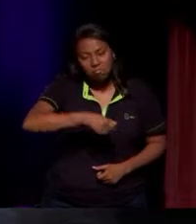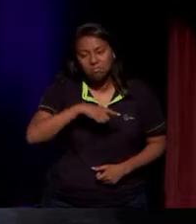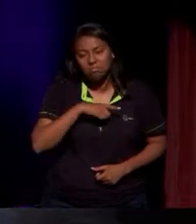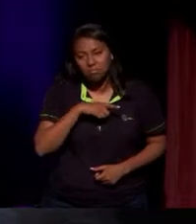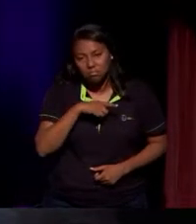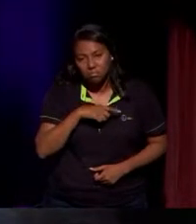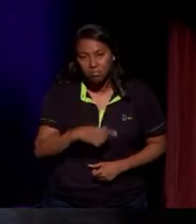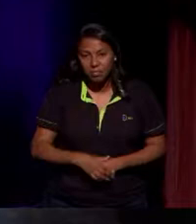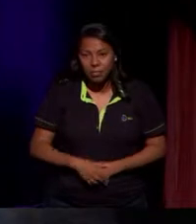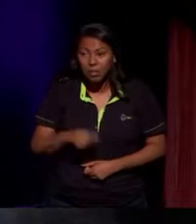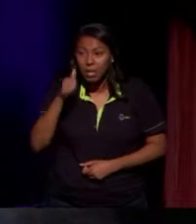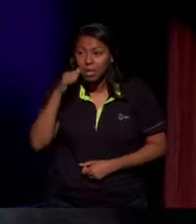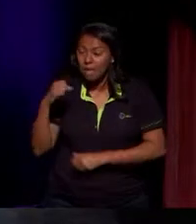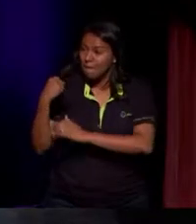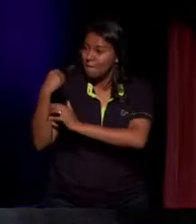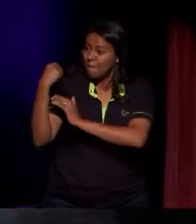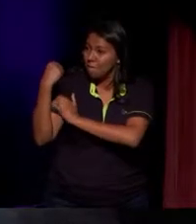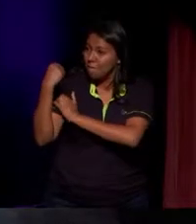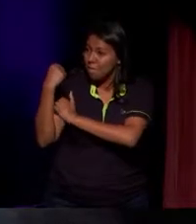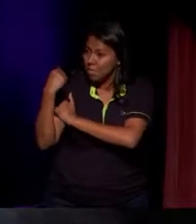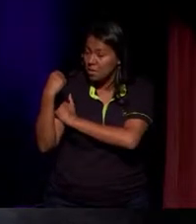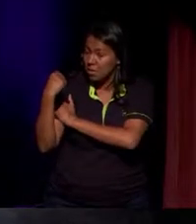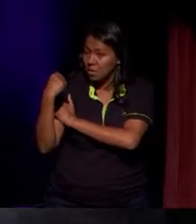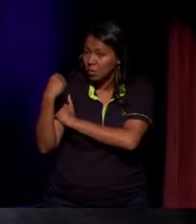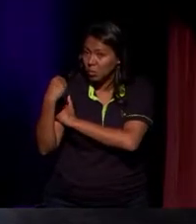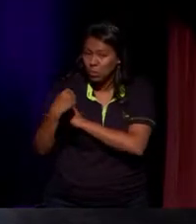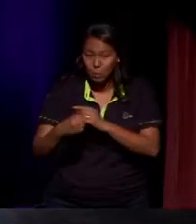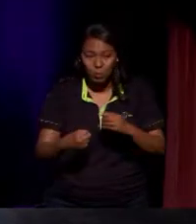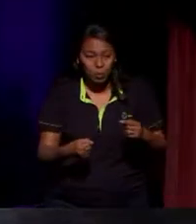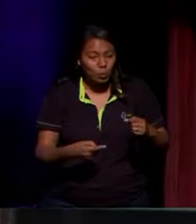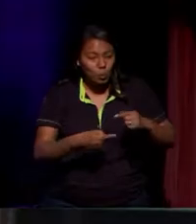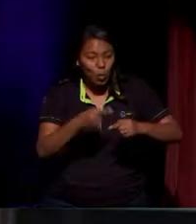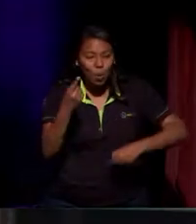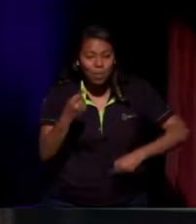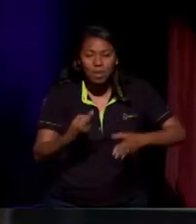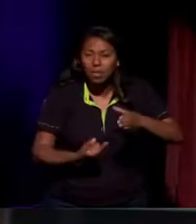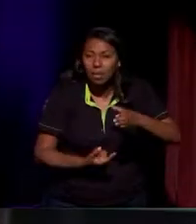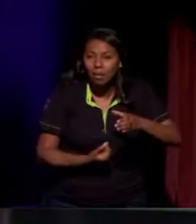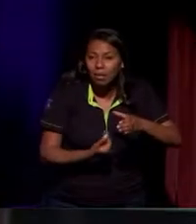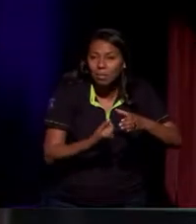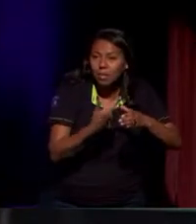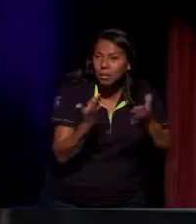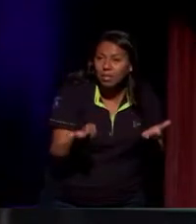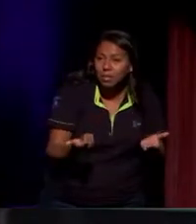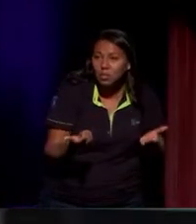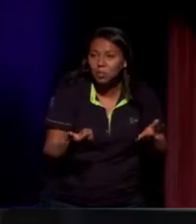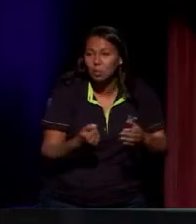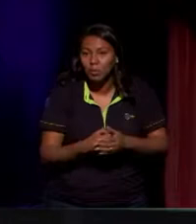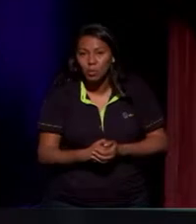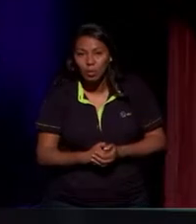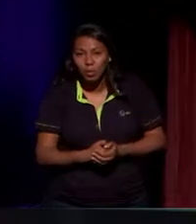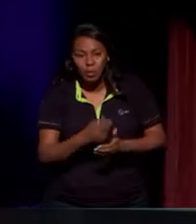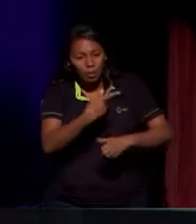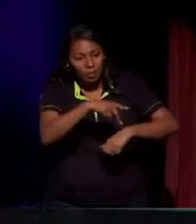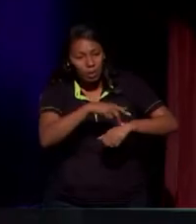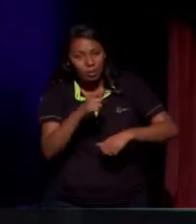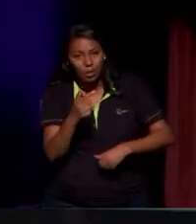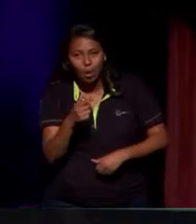and feminism may not be appropriate as transnational capitalism or as another luxurious product